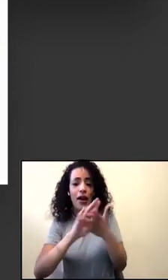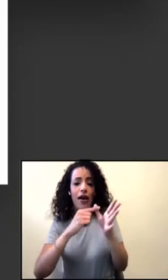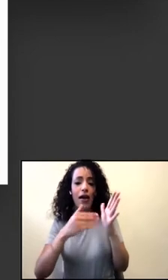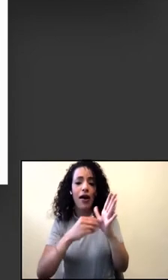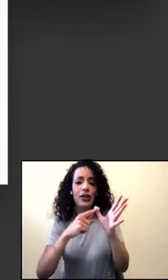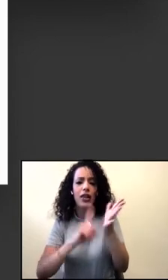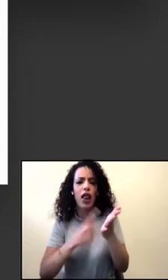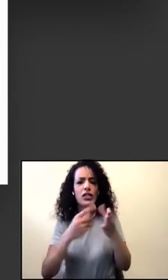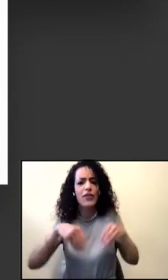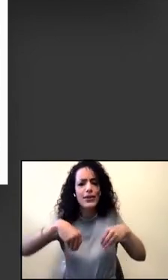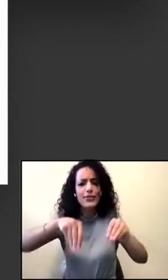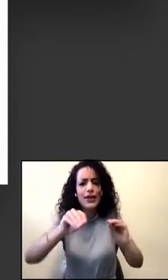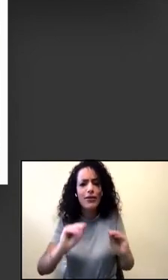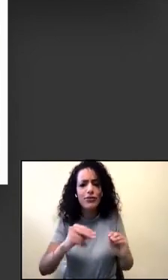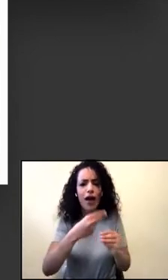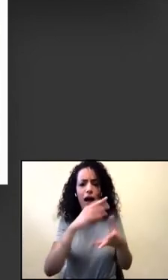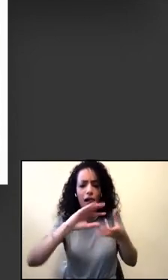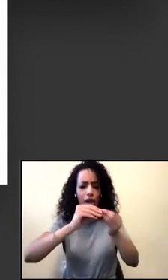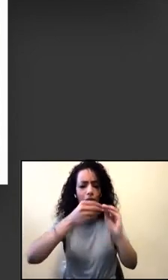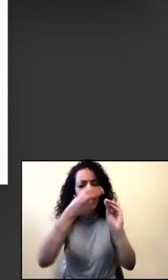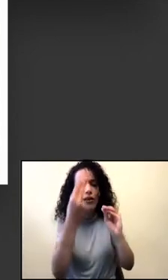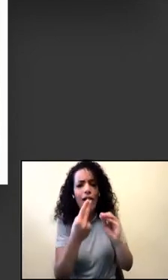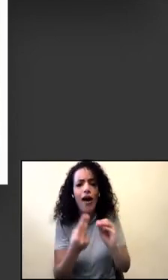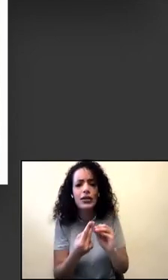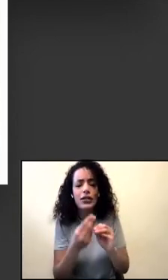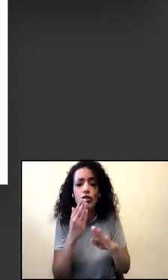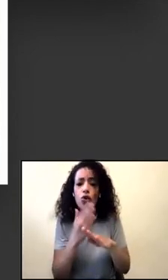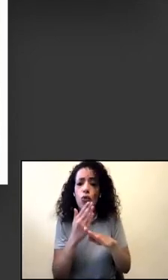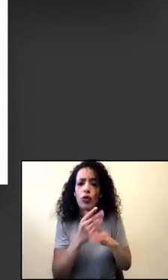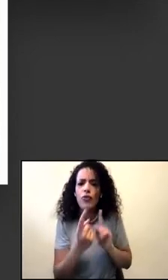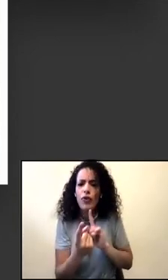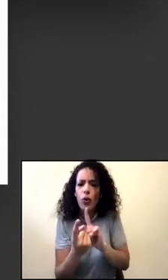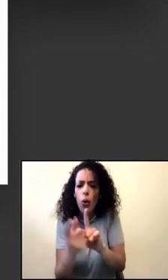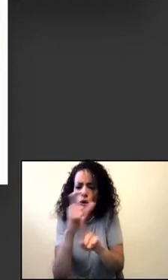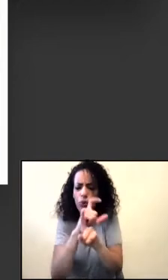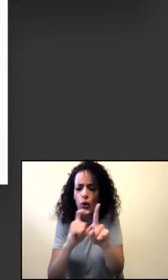and a Parenting Facilitator, working closely with communities in Newham. Ghazal has been